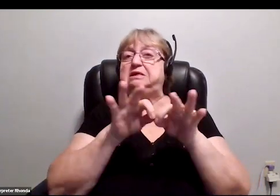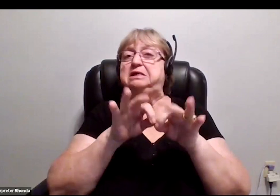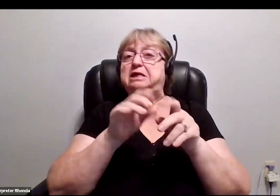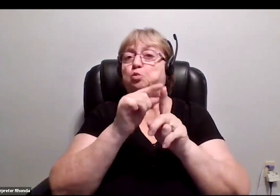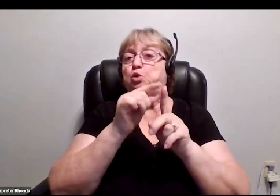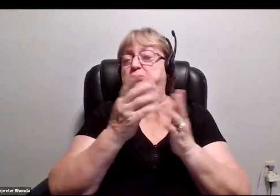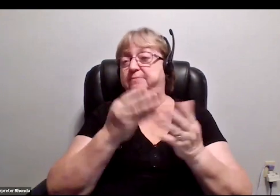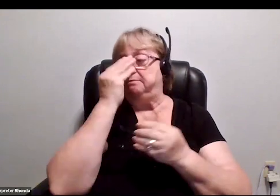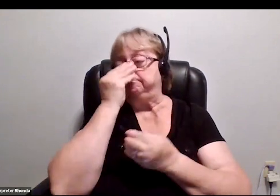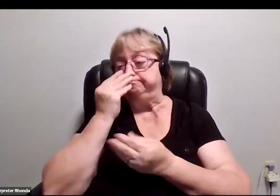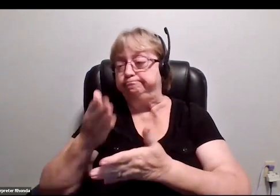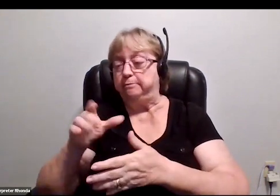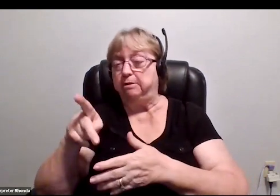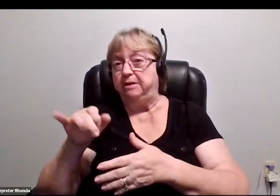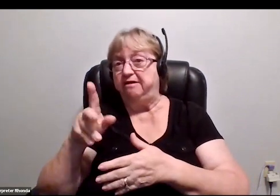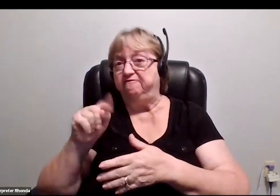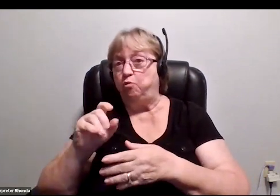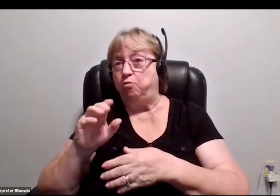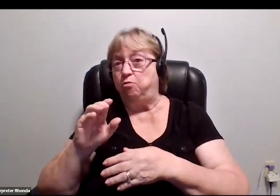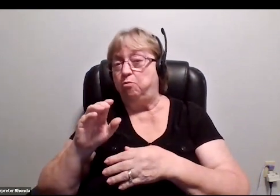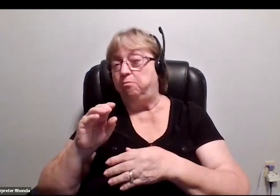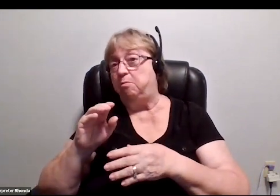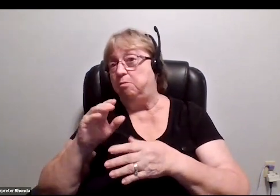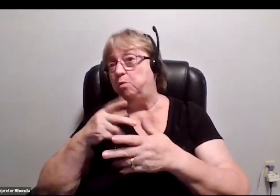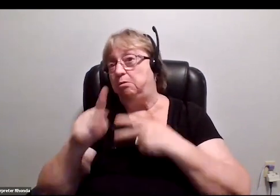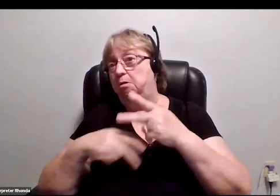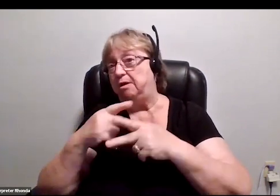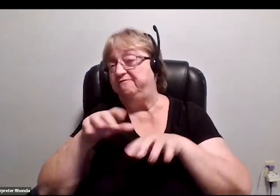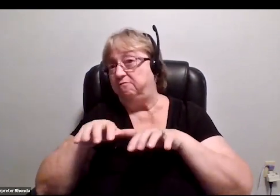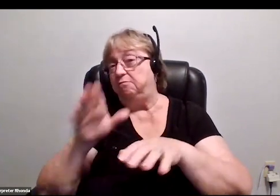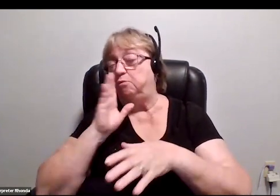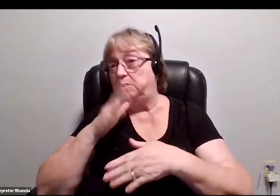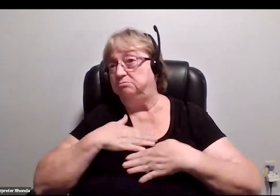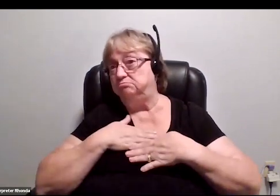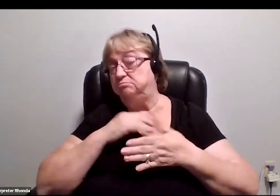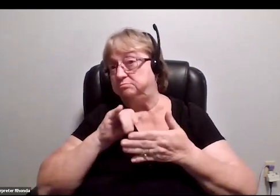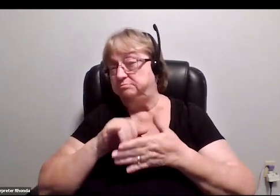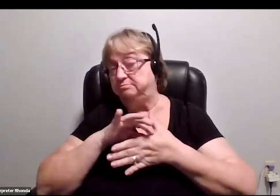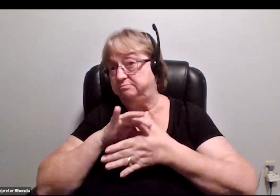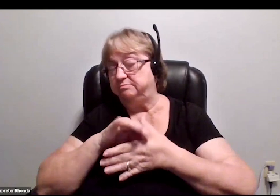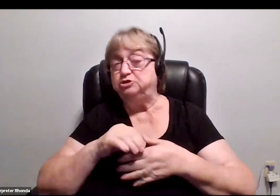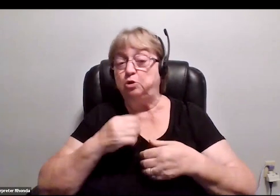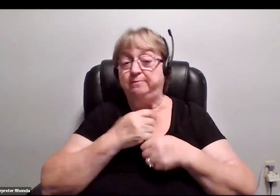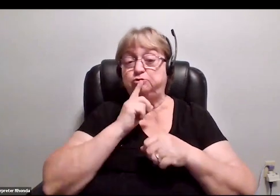that you're using what kinds of audiences would enjoy that content. Making sure you use appropriate keywords